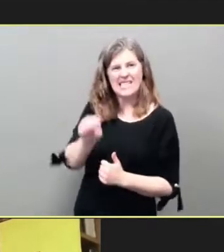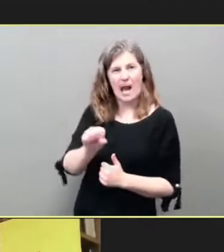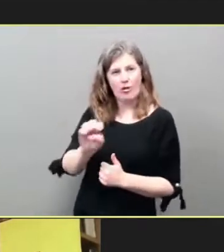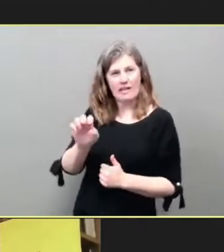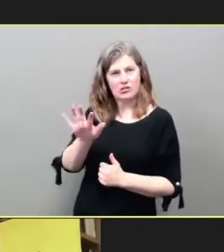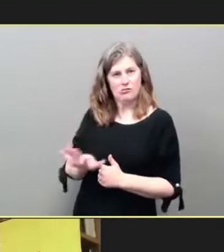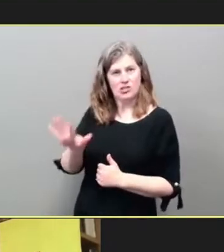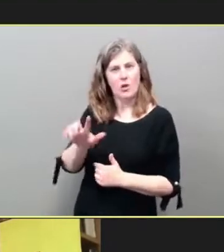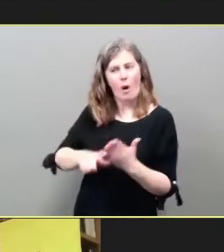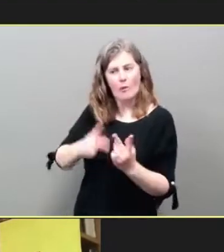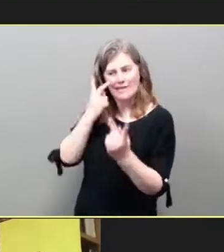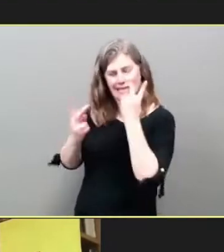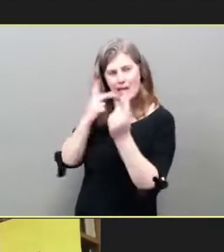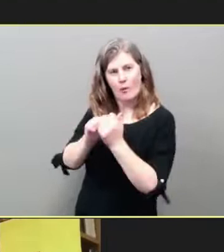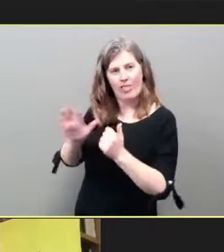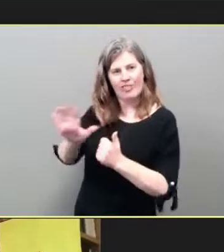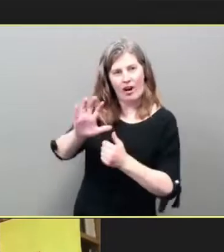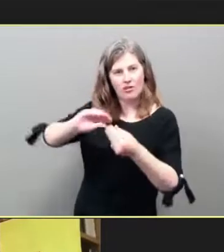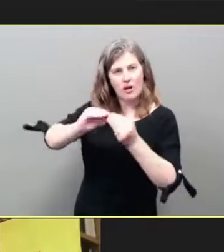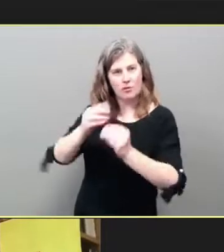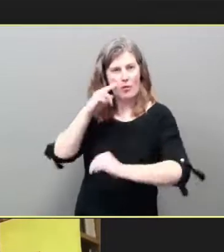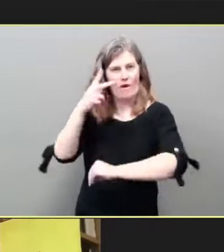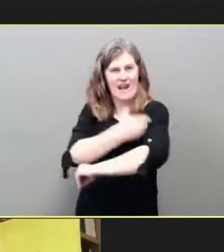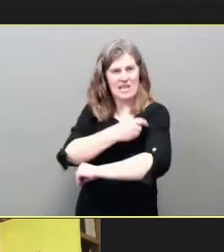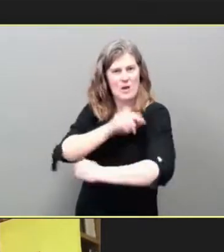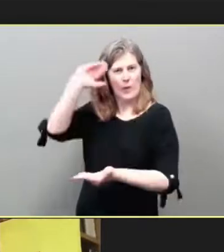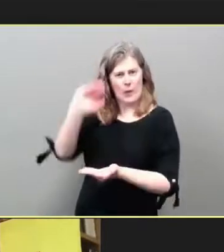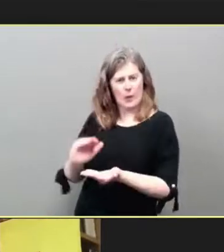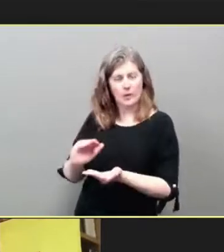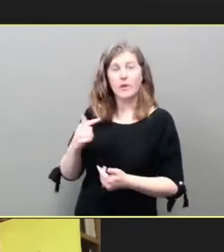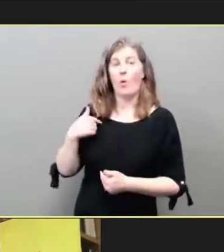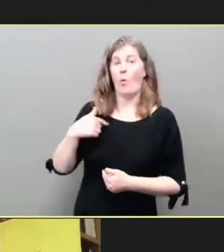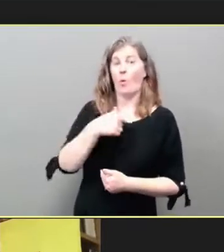seeing with vaccination rates. And so D. O. H. Will be taking some trips to go